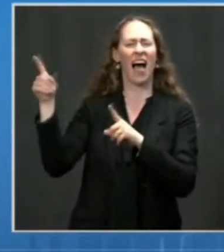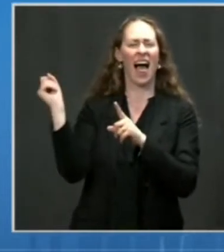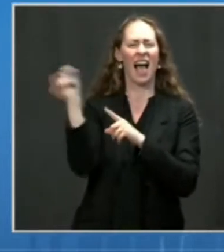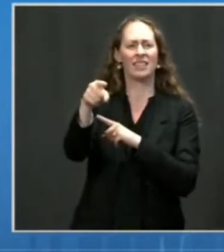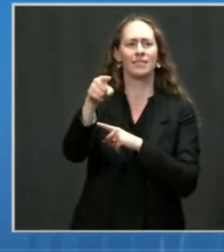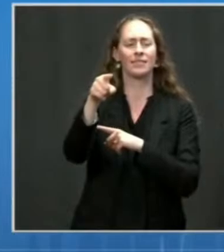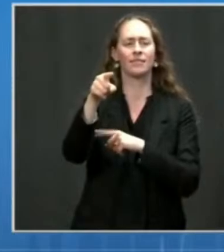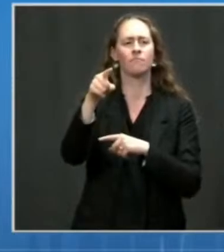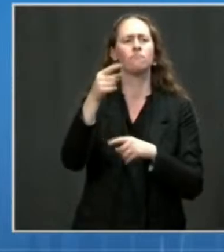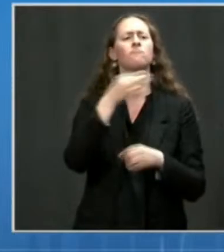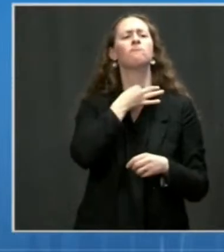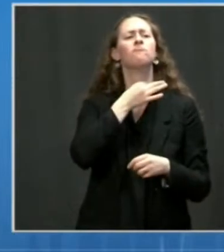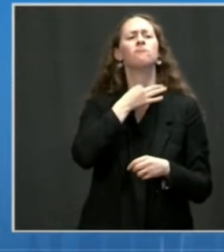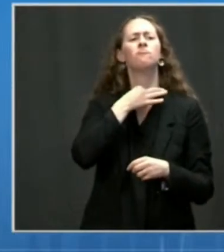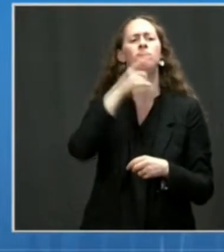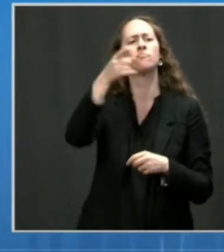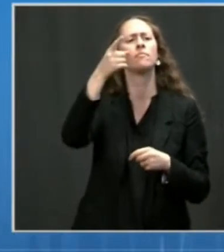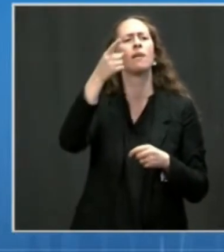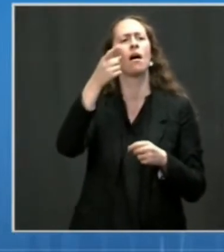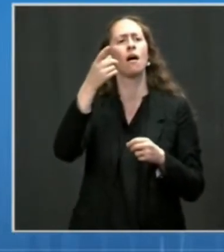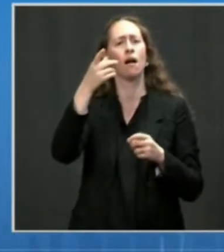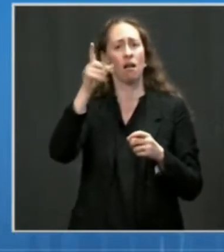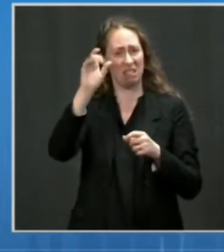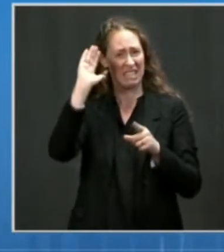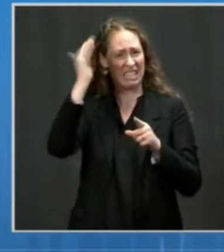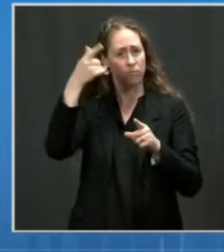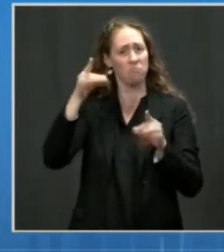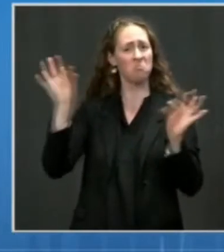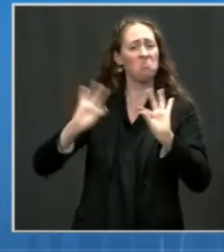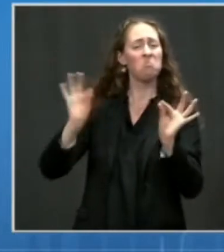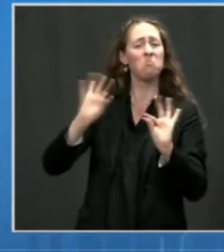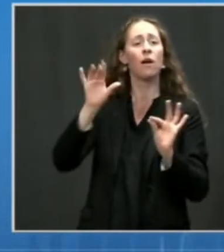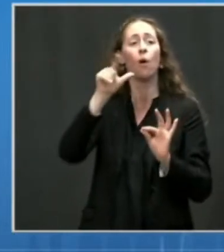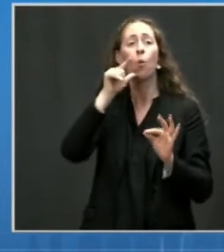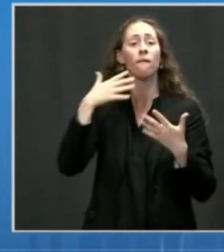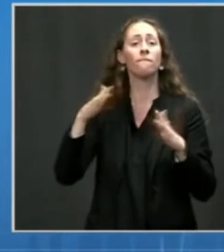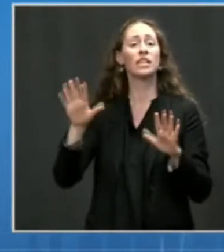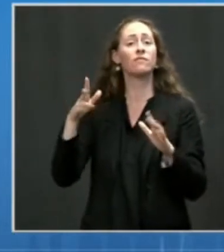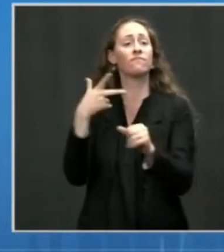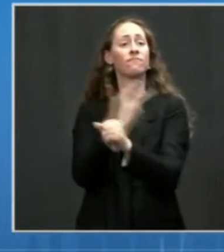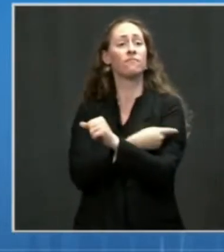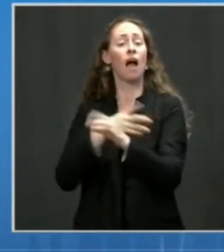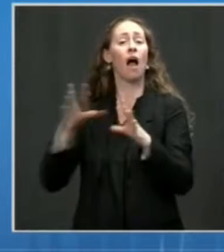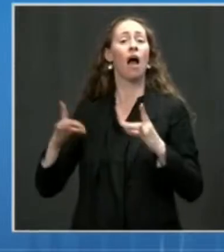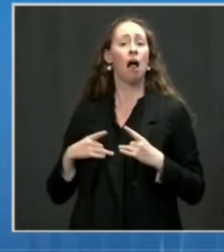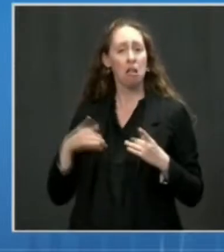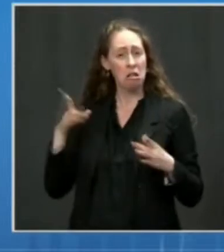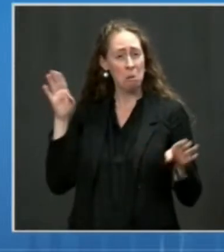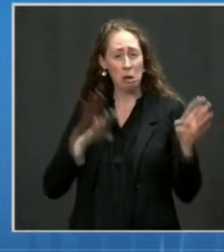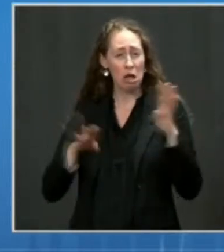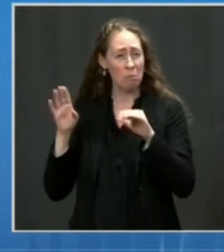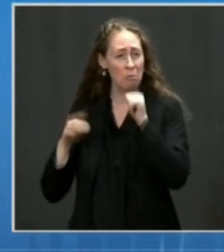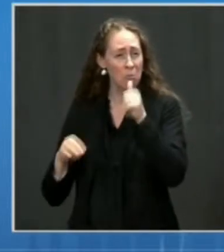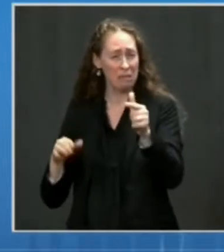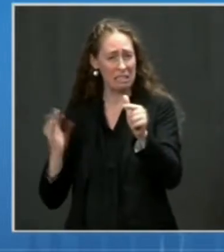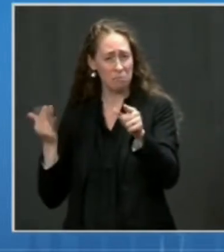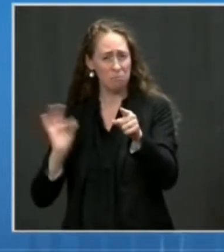I MISSED THAT ONE. THIS IS JEFF SUNES.